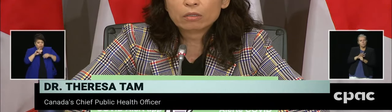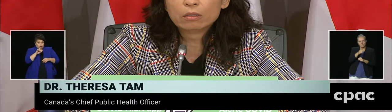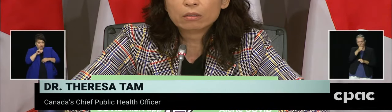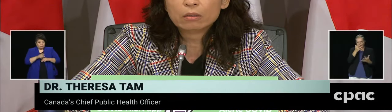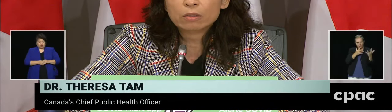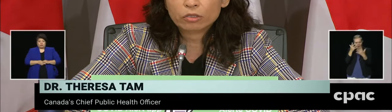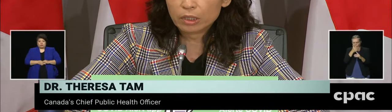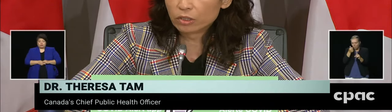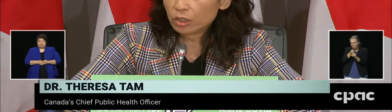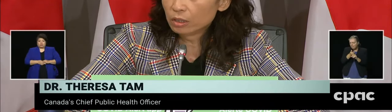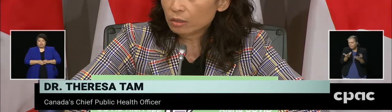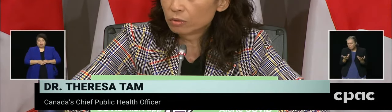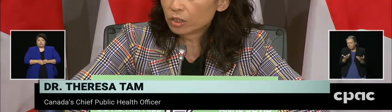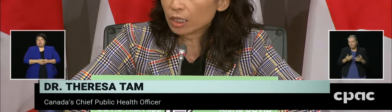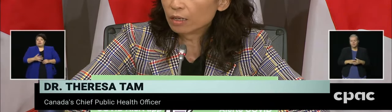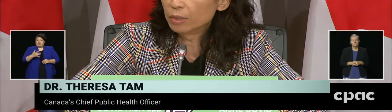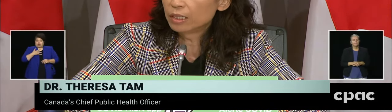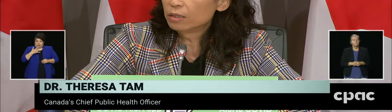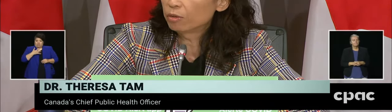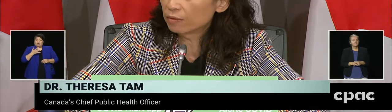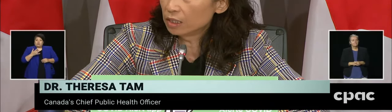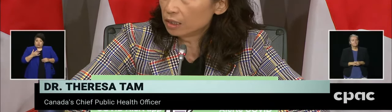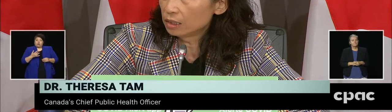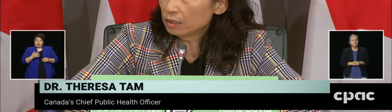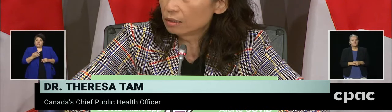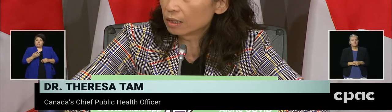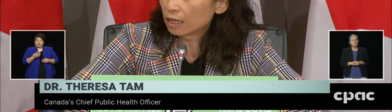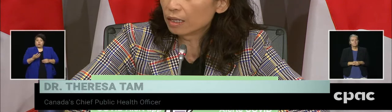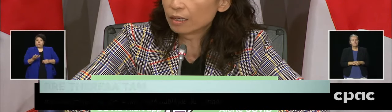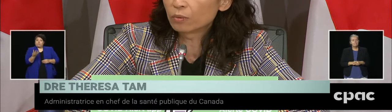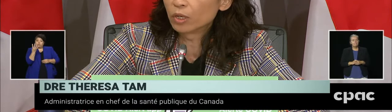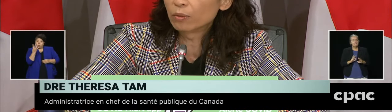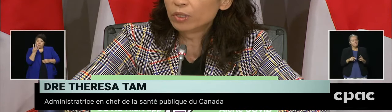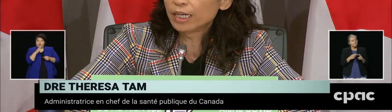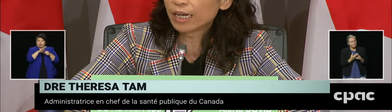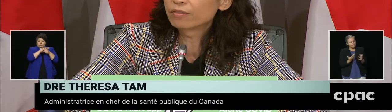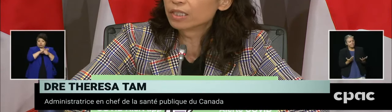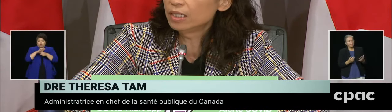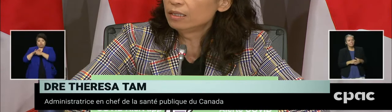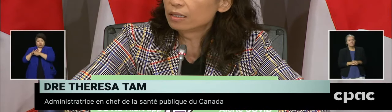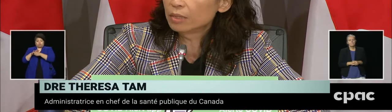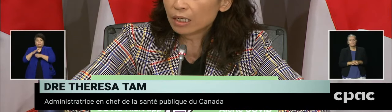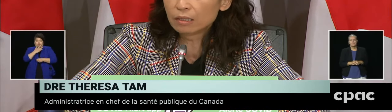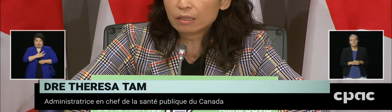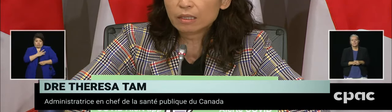ABOUT WHERE THINGS ARE? I THINK THERE'S FOUR